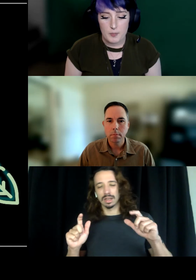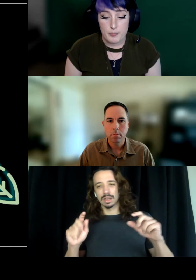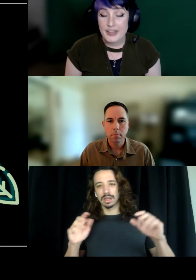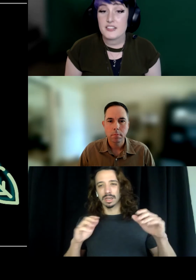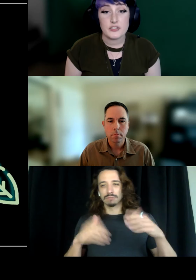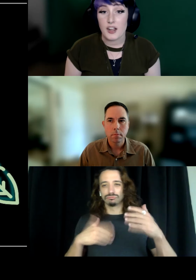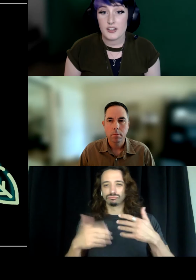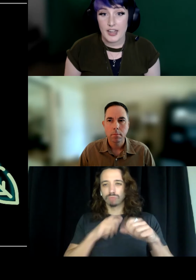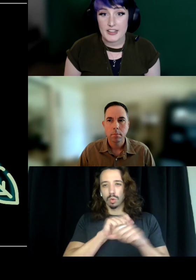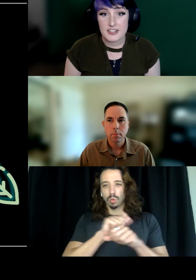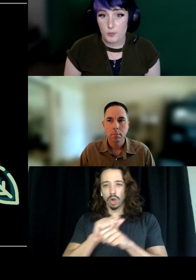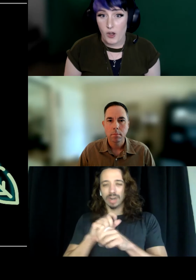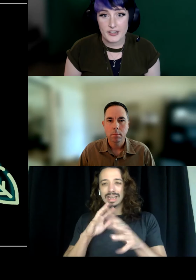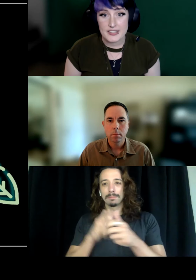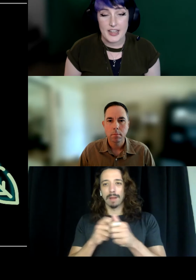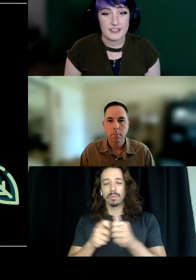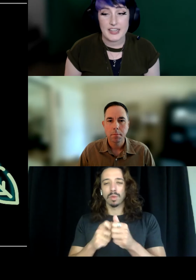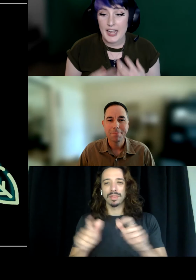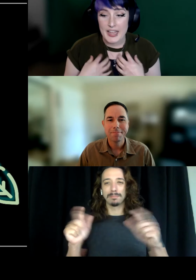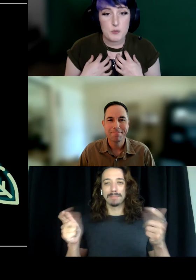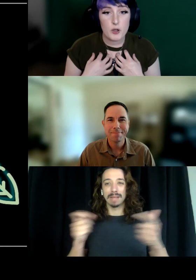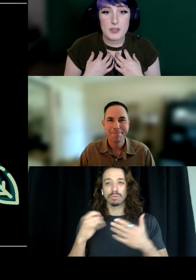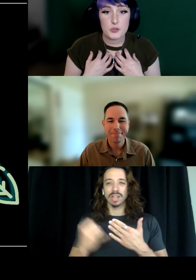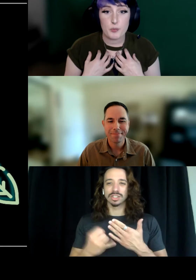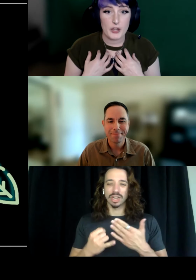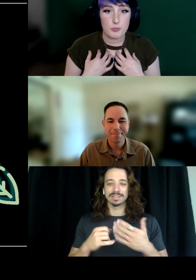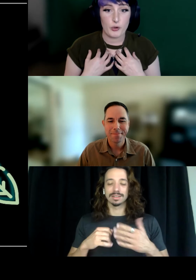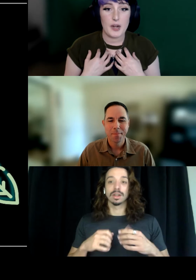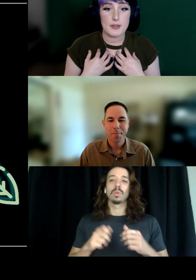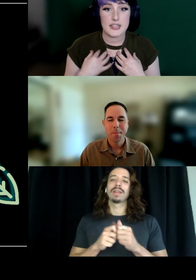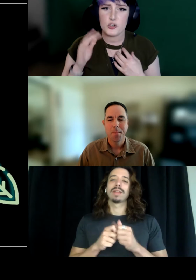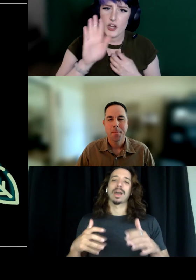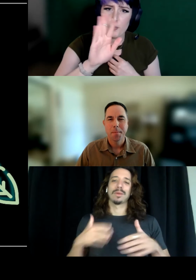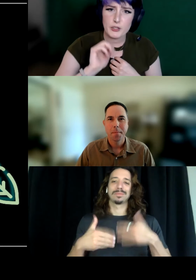Best of luck. That's all I can say. Like if you put me into a brand new program and said Shell,